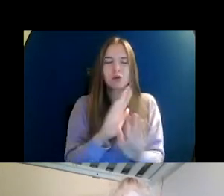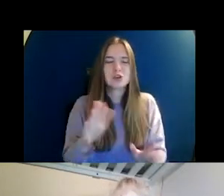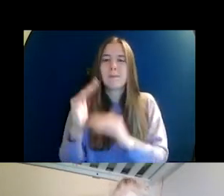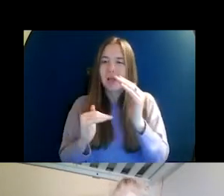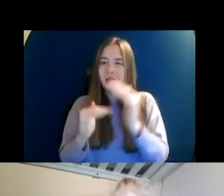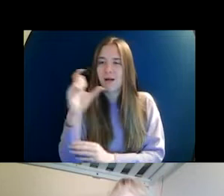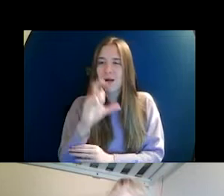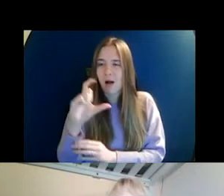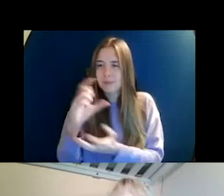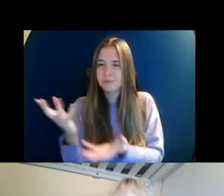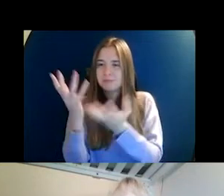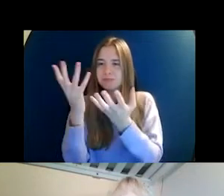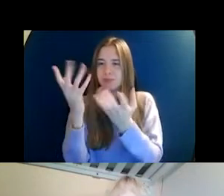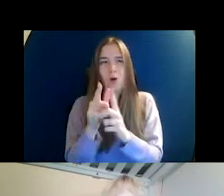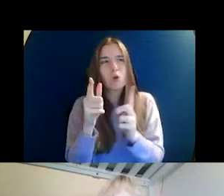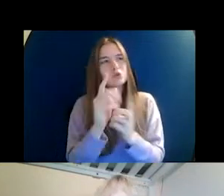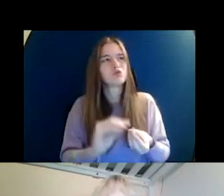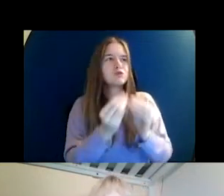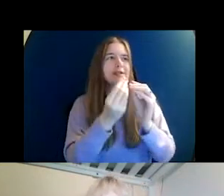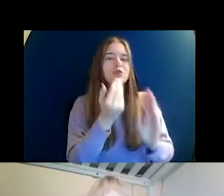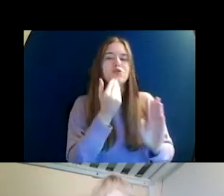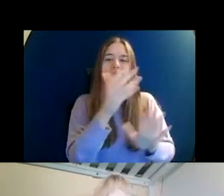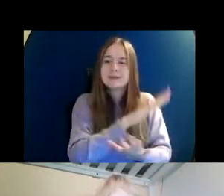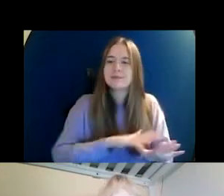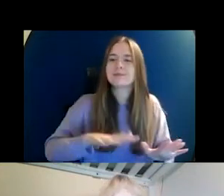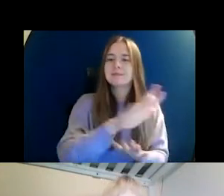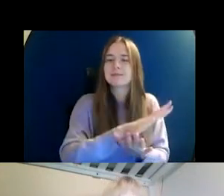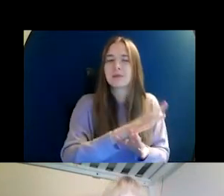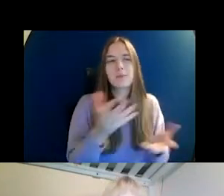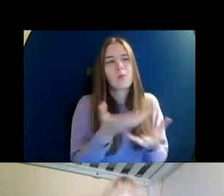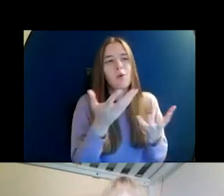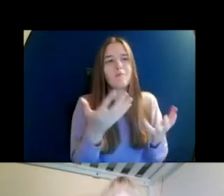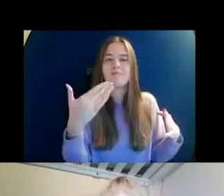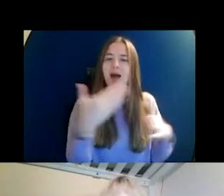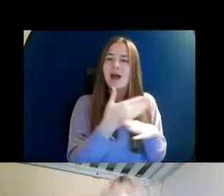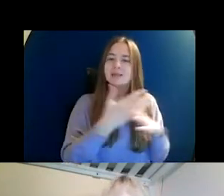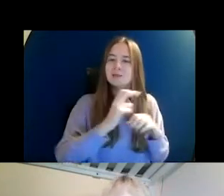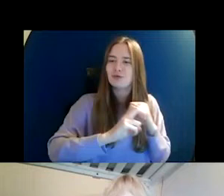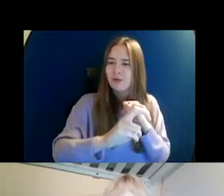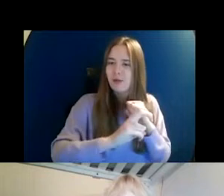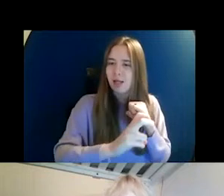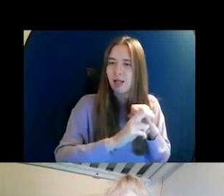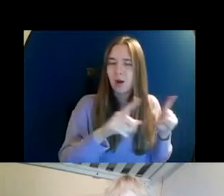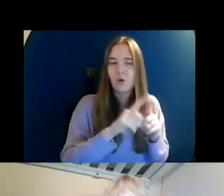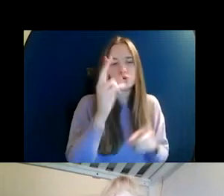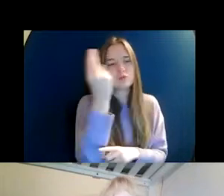but on things like creating green spaces, promoting active travel, and designing socially sustainable places as well.